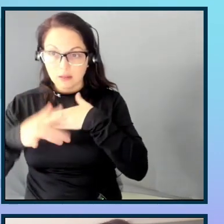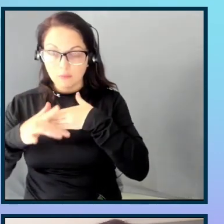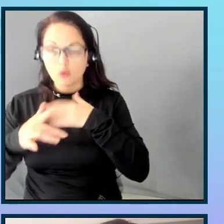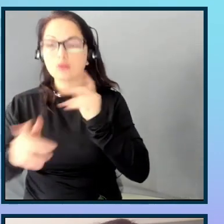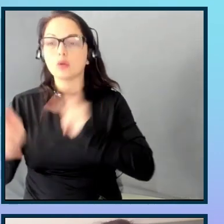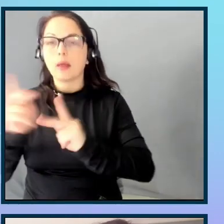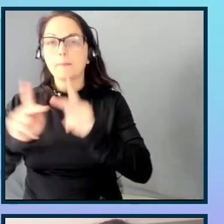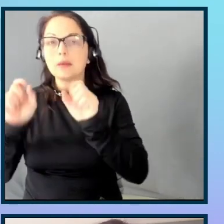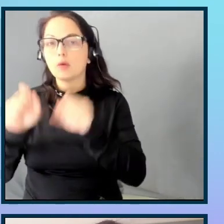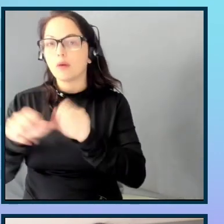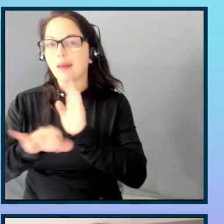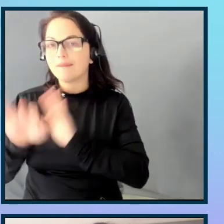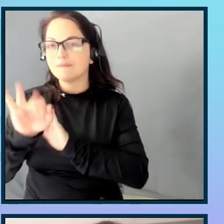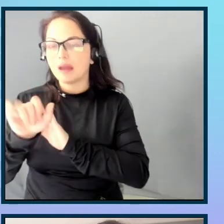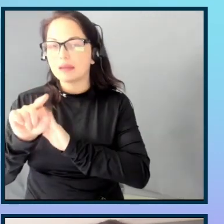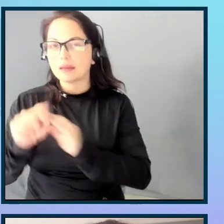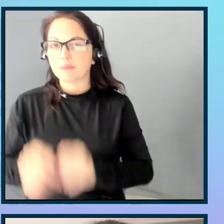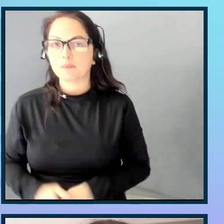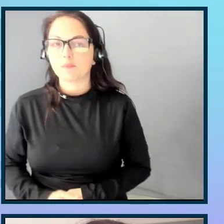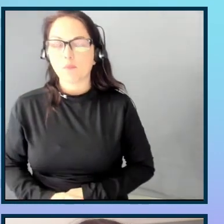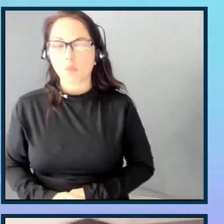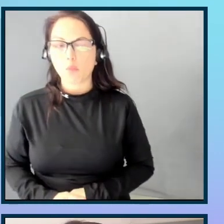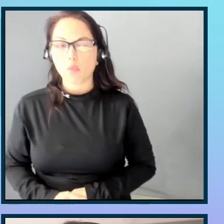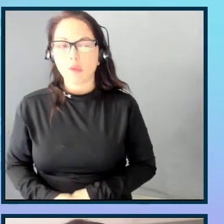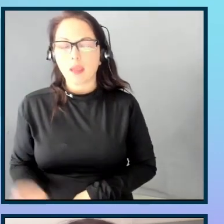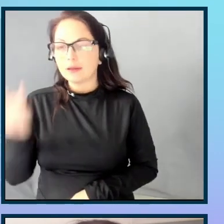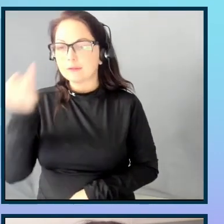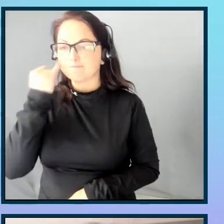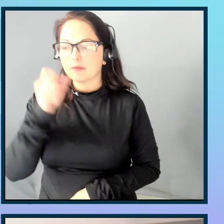And then if that doesn't exist, you check if any of those exception to apply.